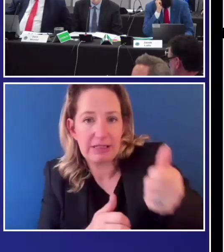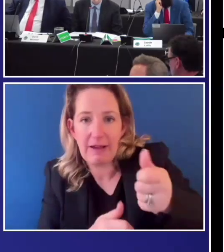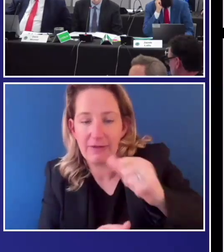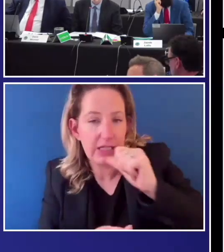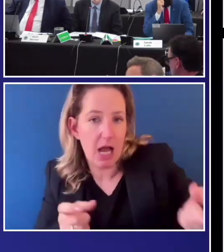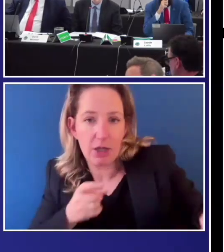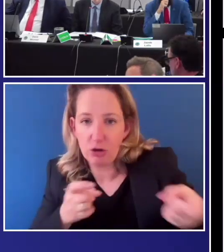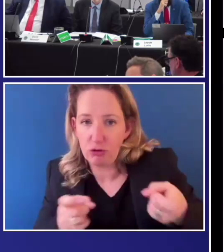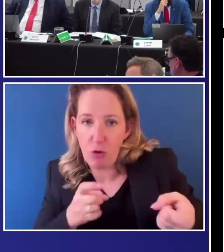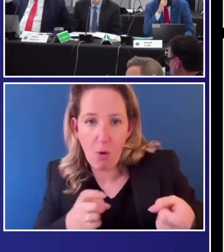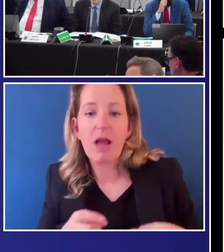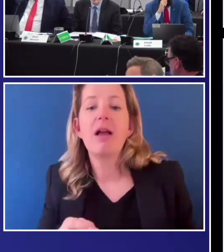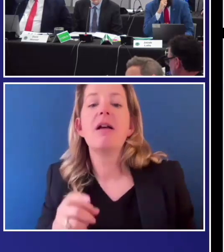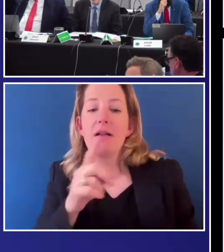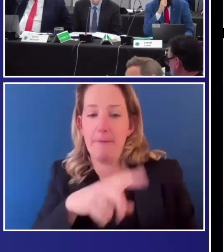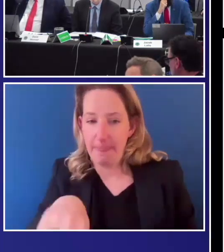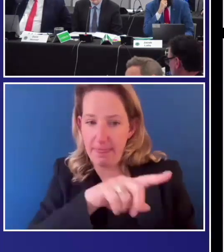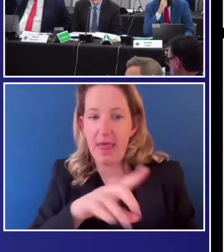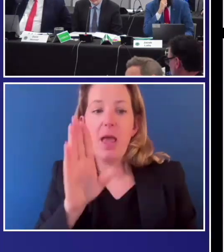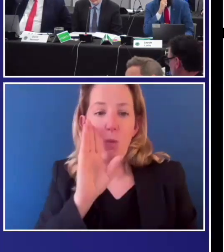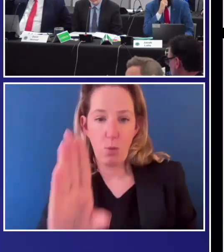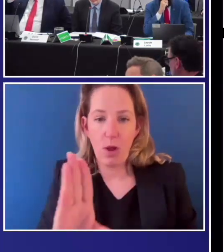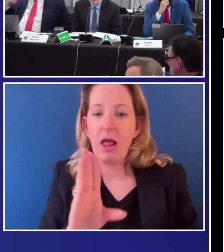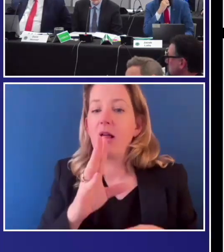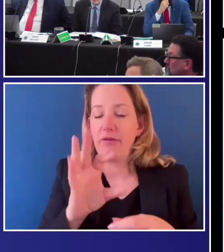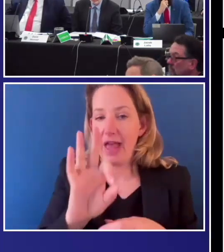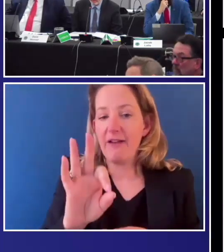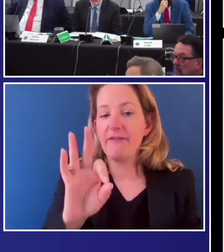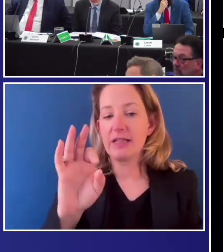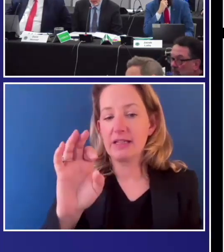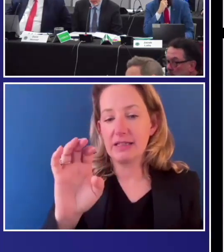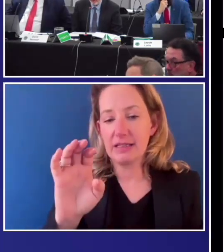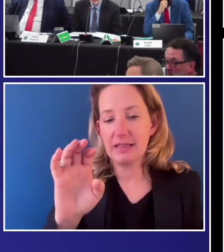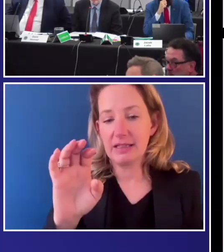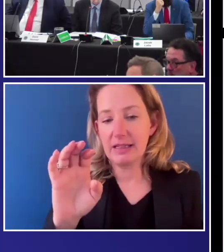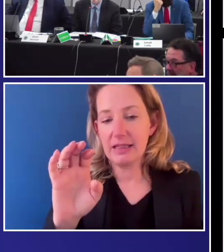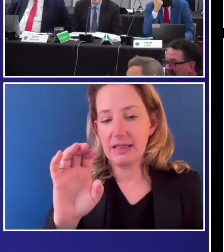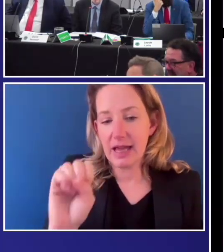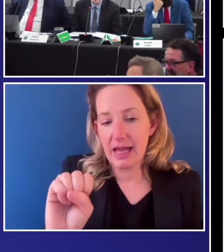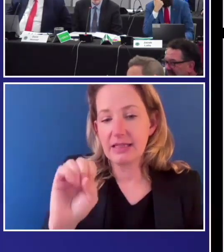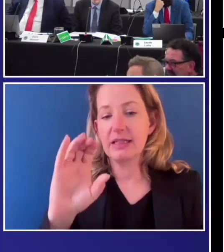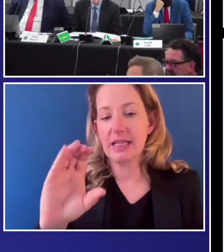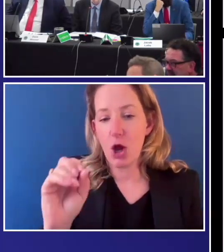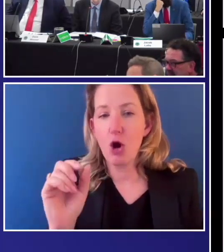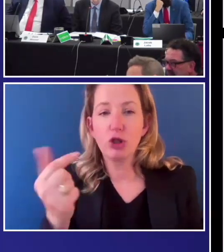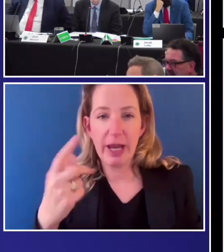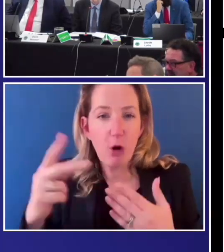Supplemental Educational Opportunity Grants, the FSEOG program that many of you may be familiar with,